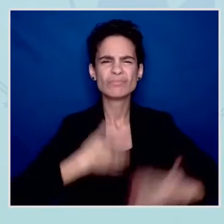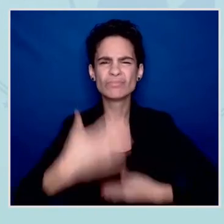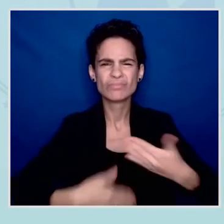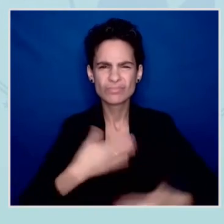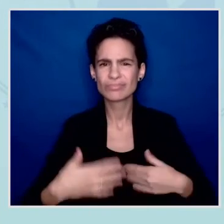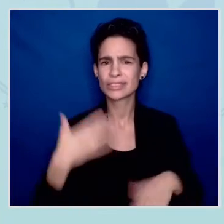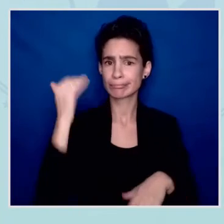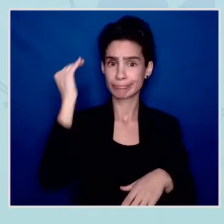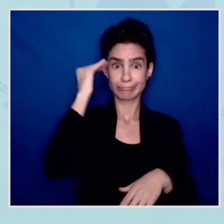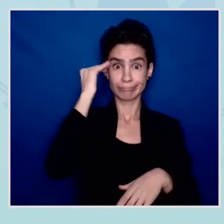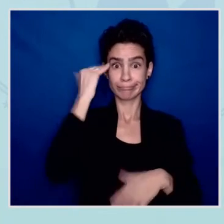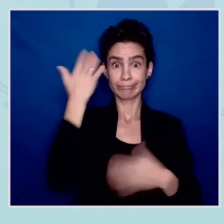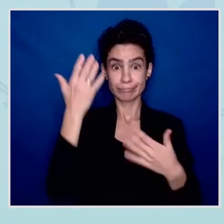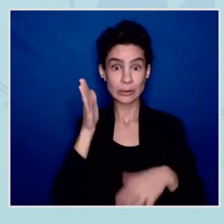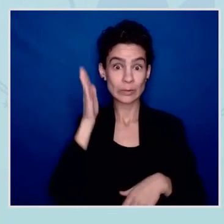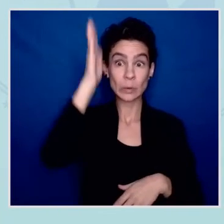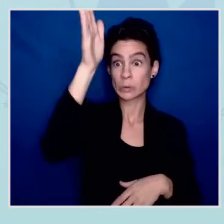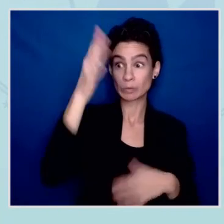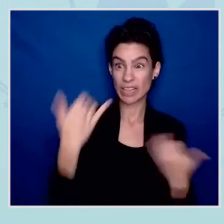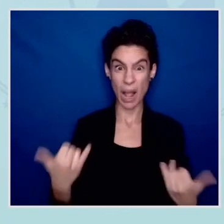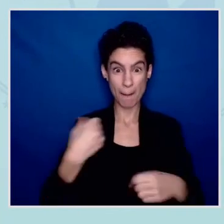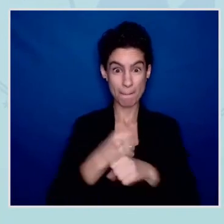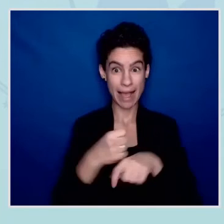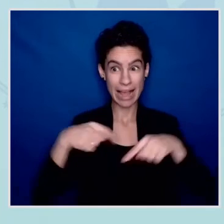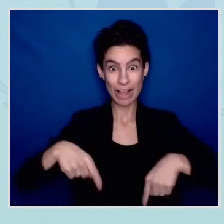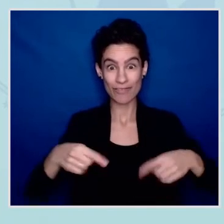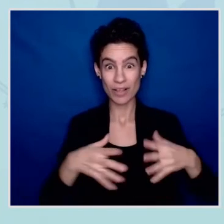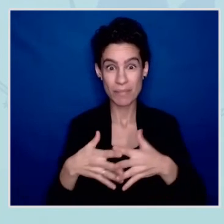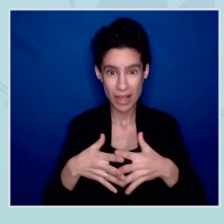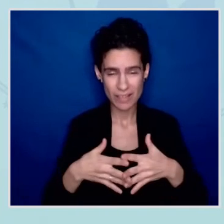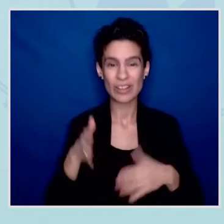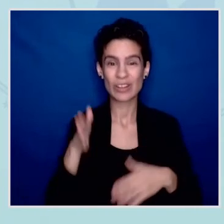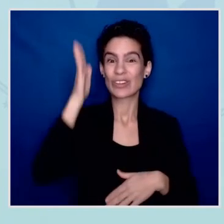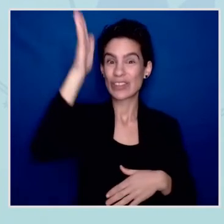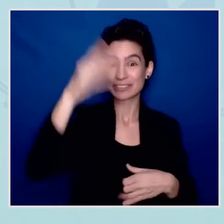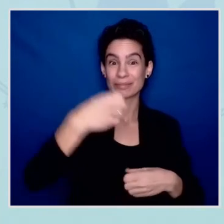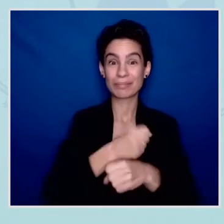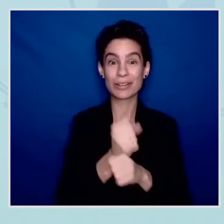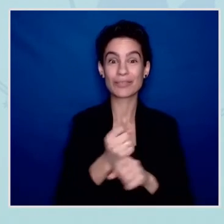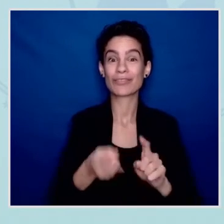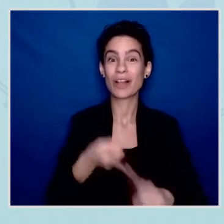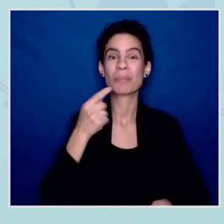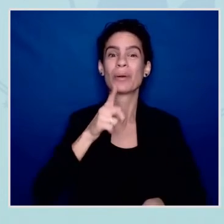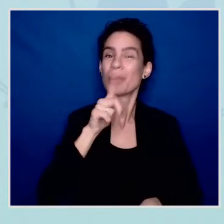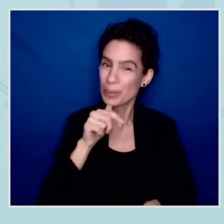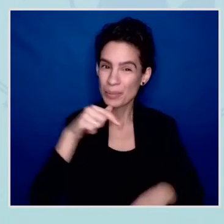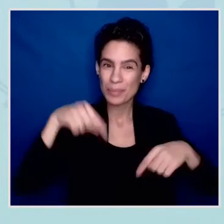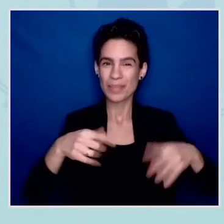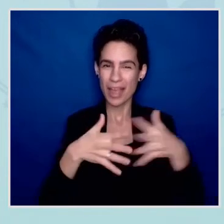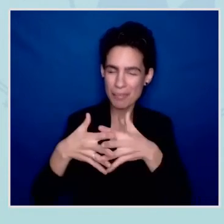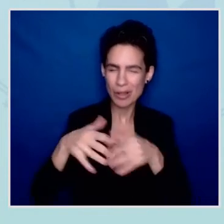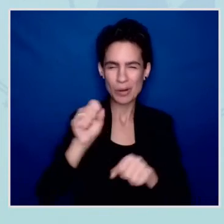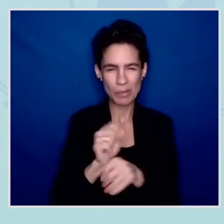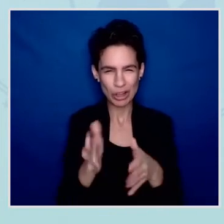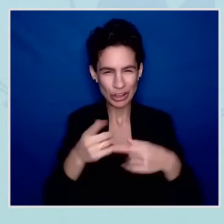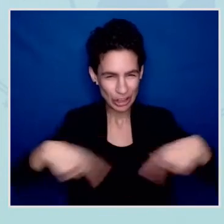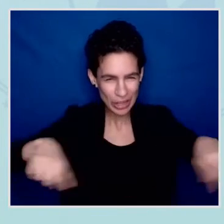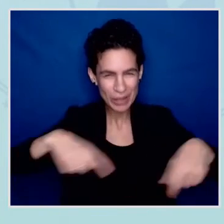THEY ARE LITERALLY WHAT IS KEEPING US GOING, AND THEY DESERVE A SECRETARY OF LABOR WHO KNOWS HOW TO BUILD THEIR